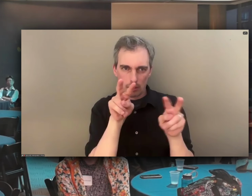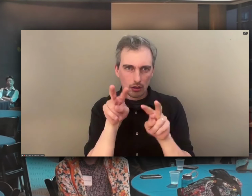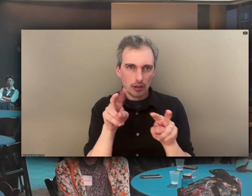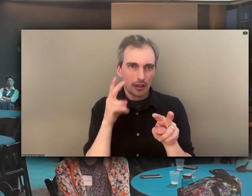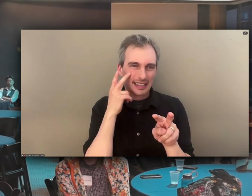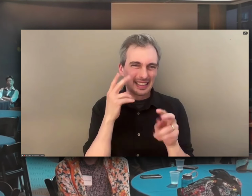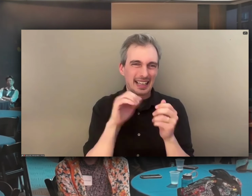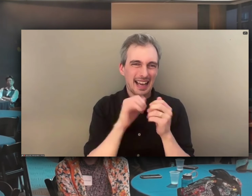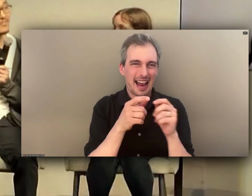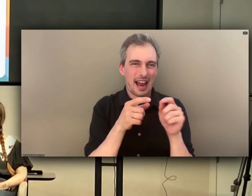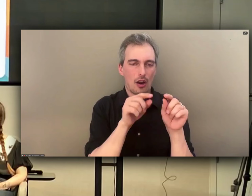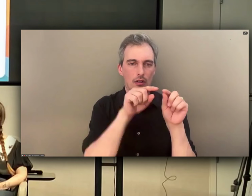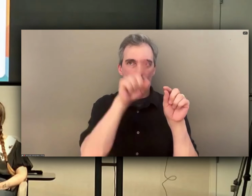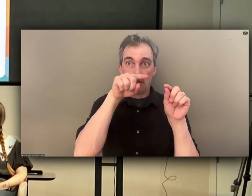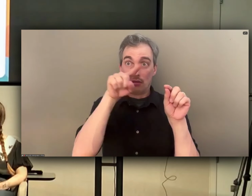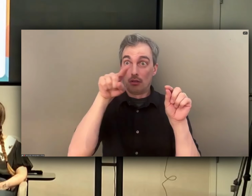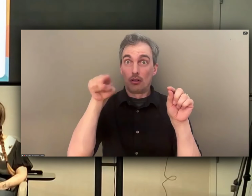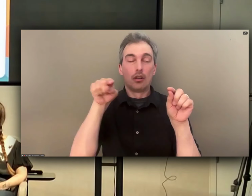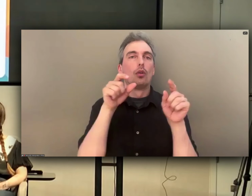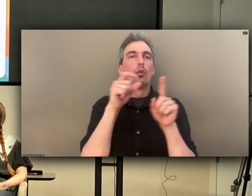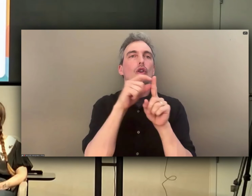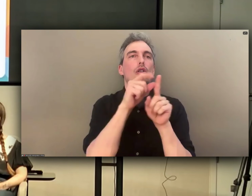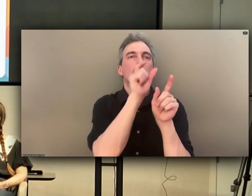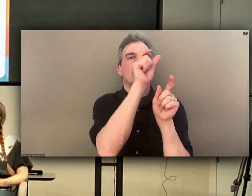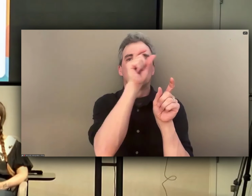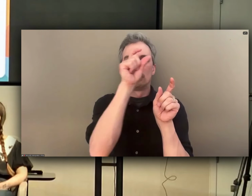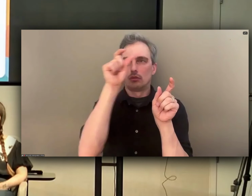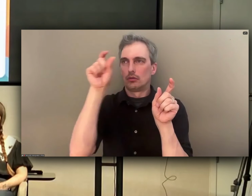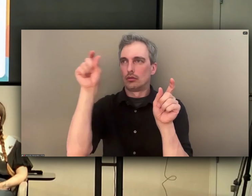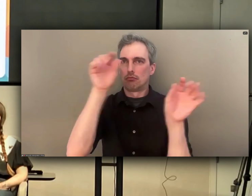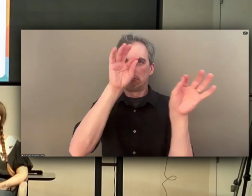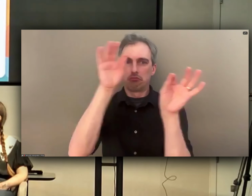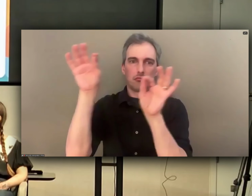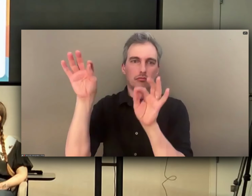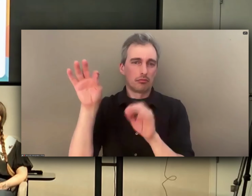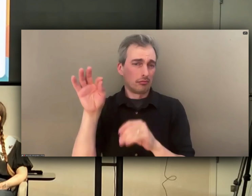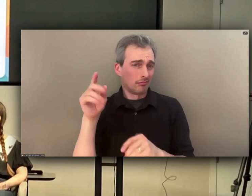Yeah. That sounds awesome. I have never used that.